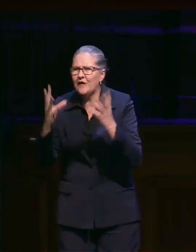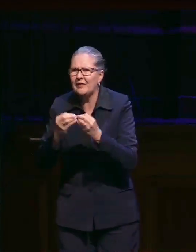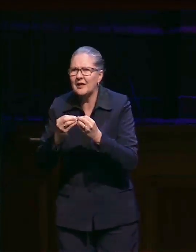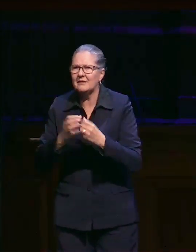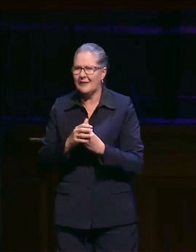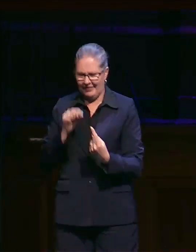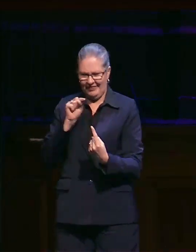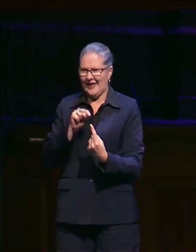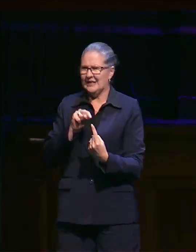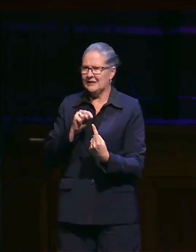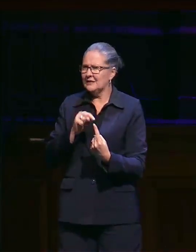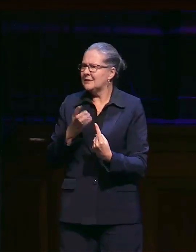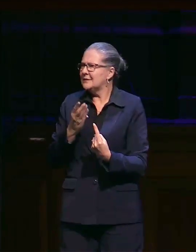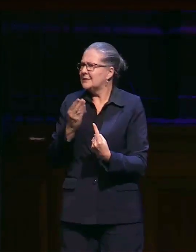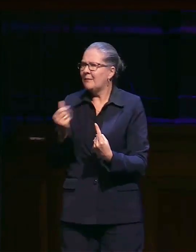itself is something that perhaps we take for granted